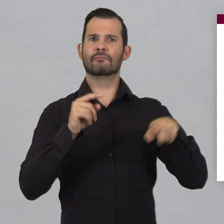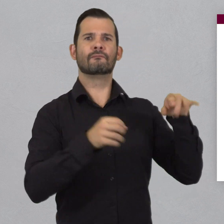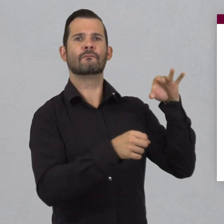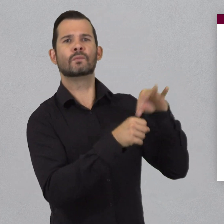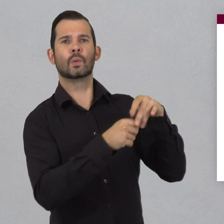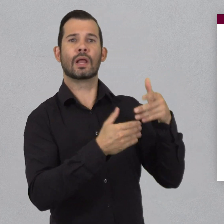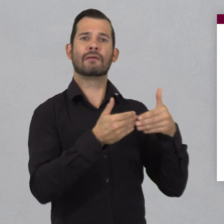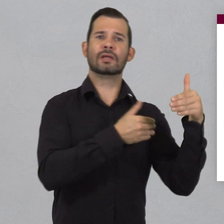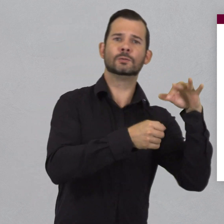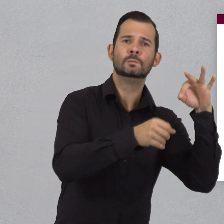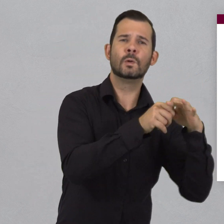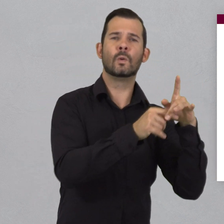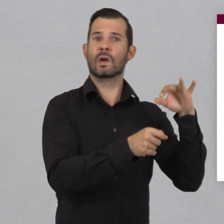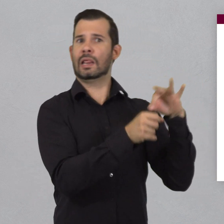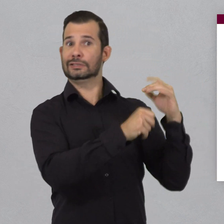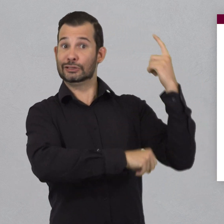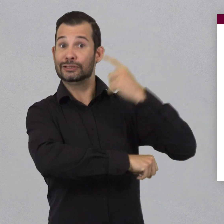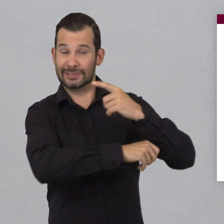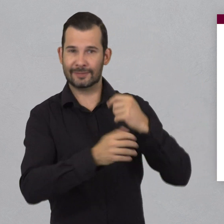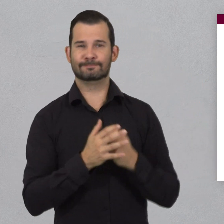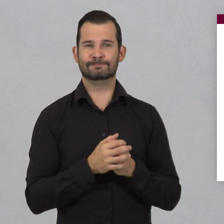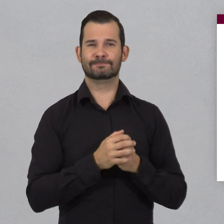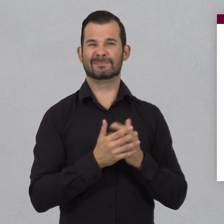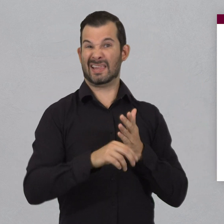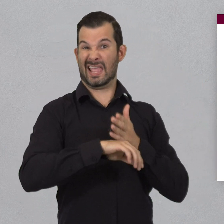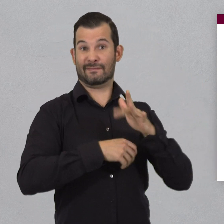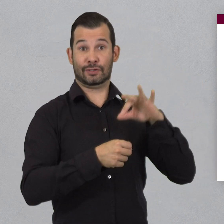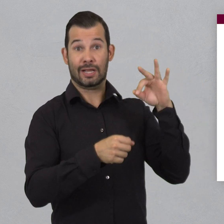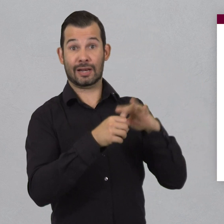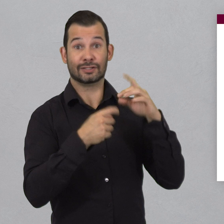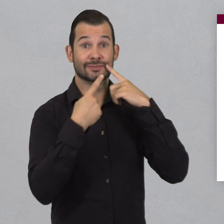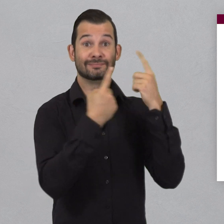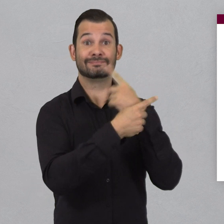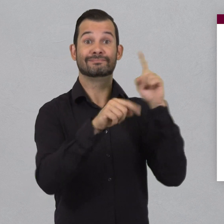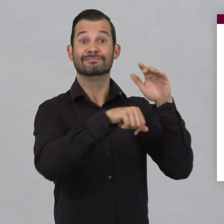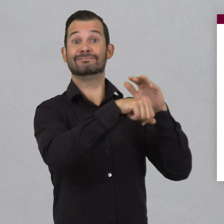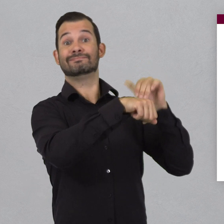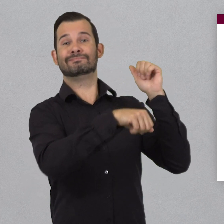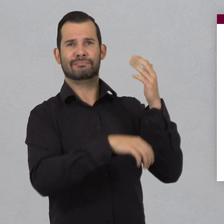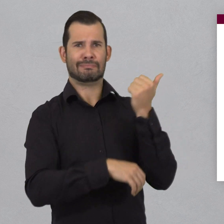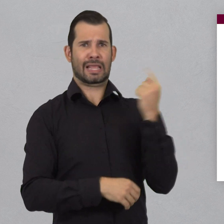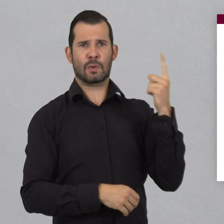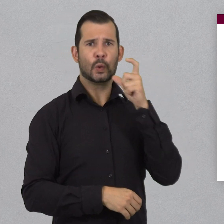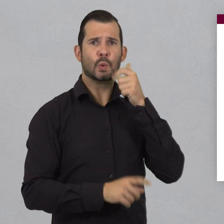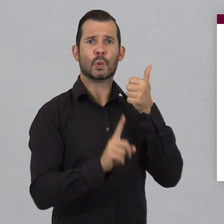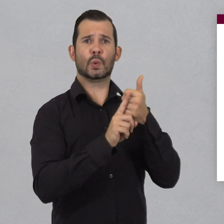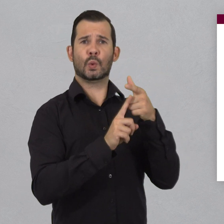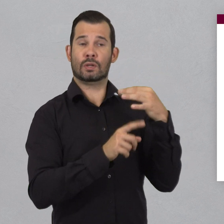at advance polls or on election day. After an election is called,